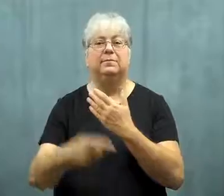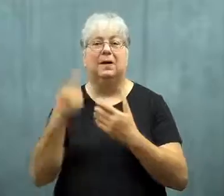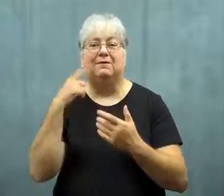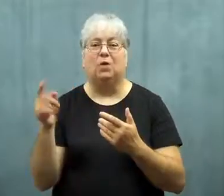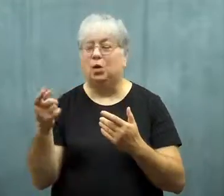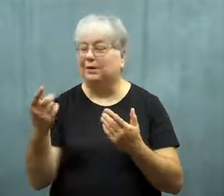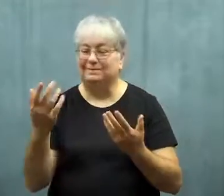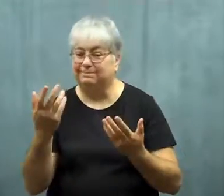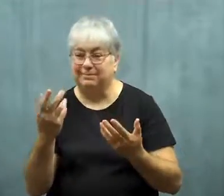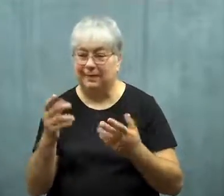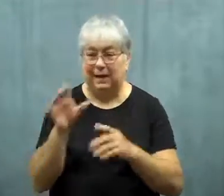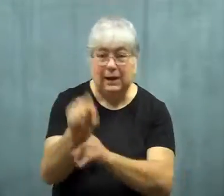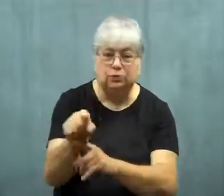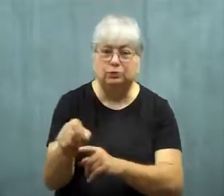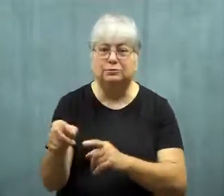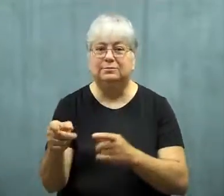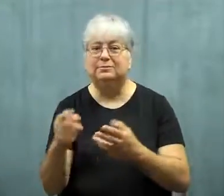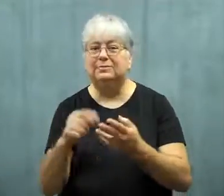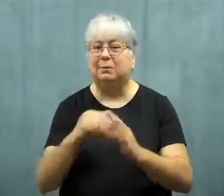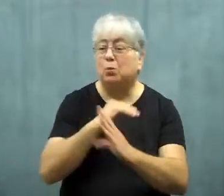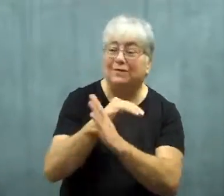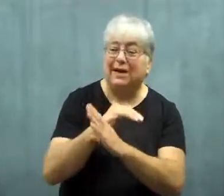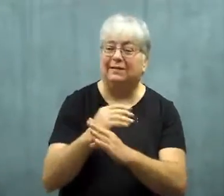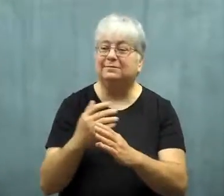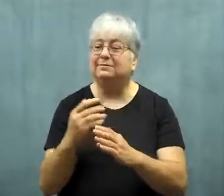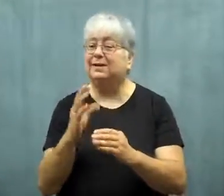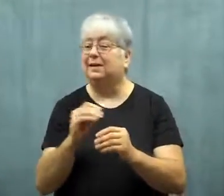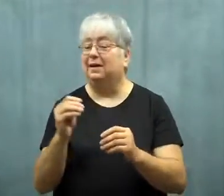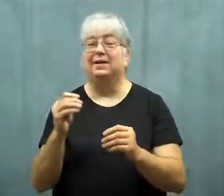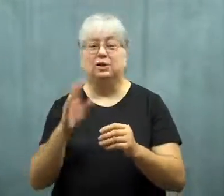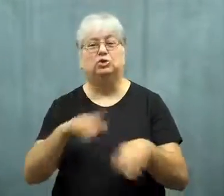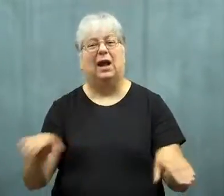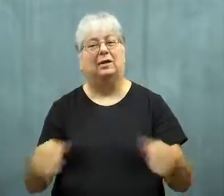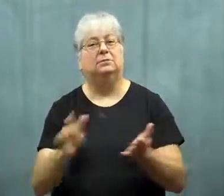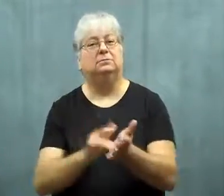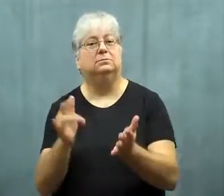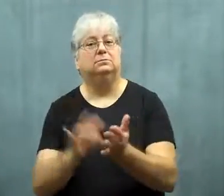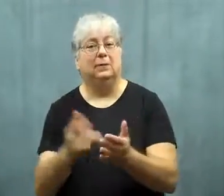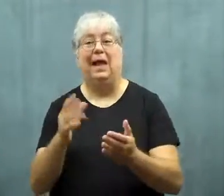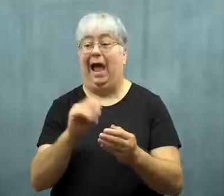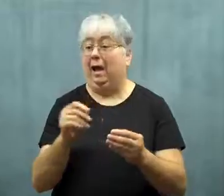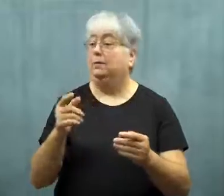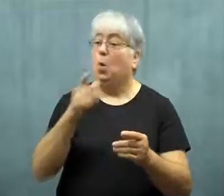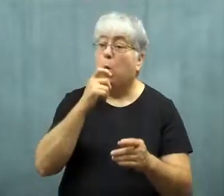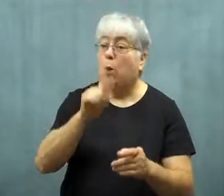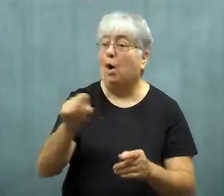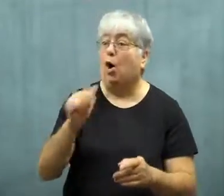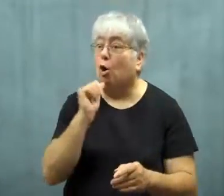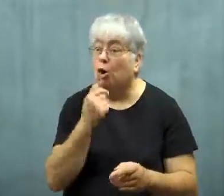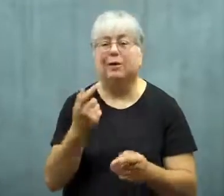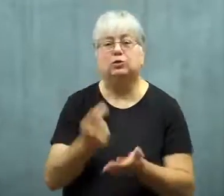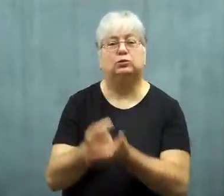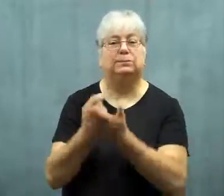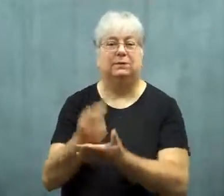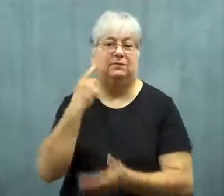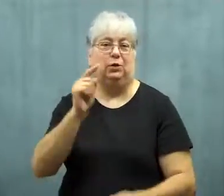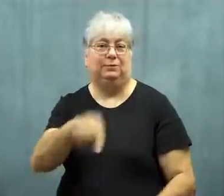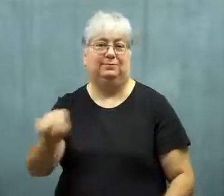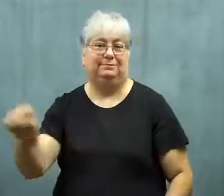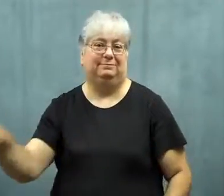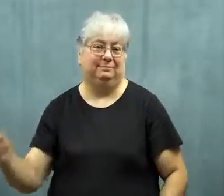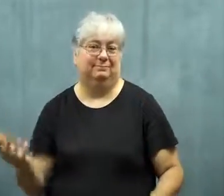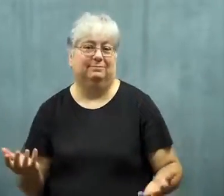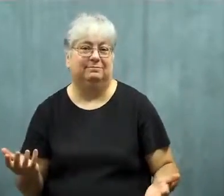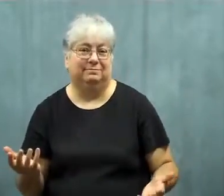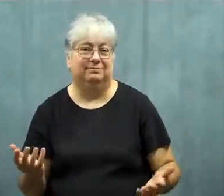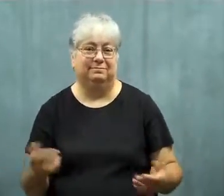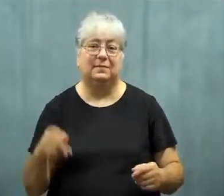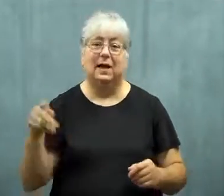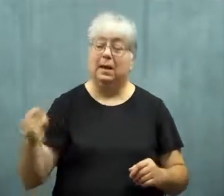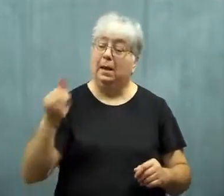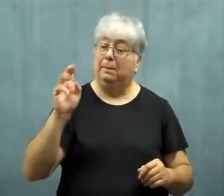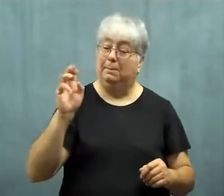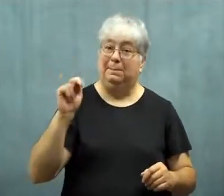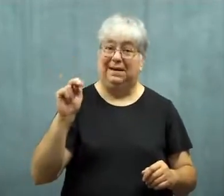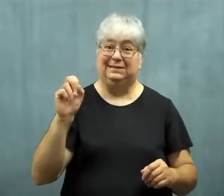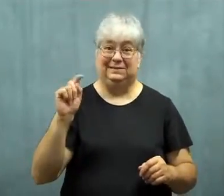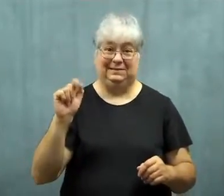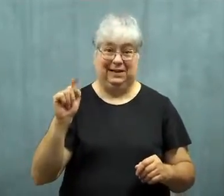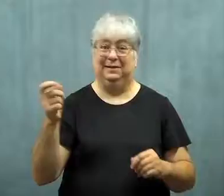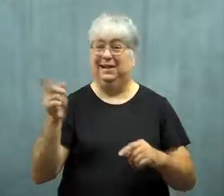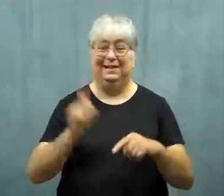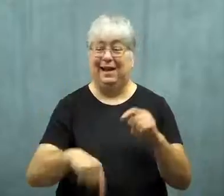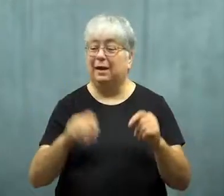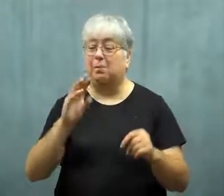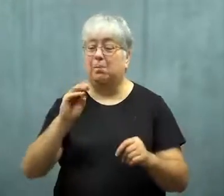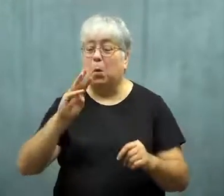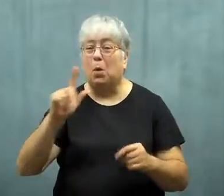to detect and prevent child sexual abuse, and provide treatment for victims.